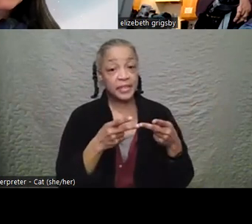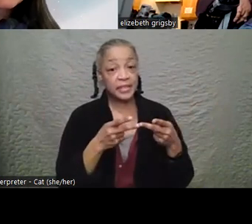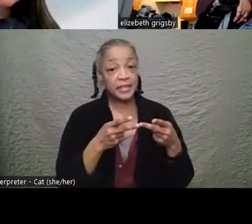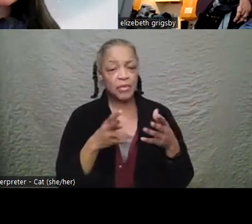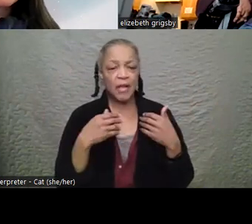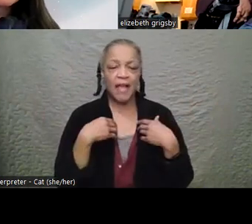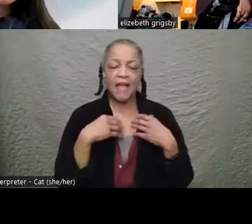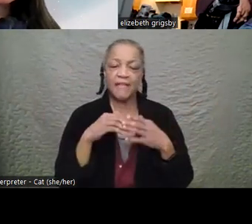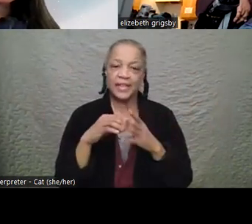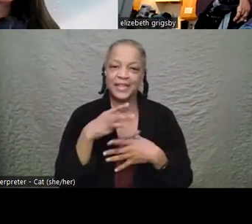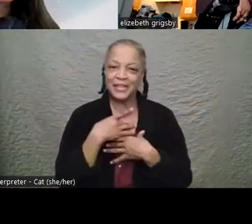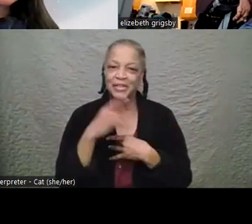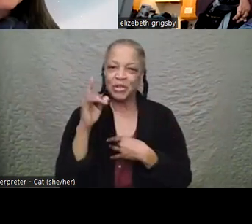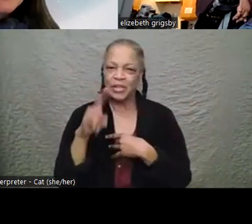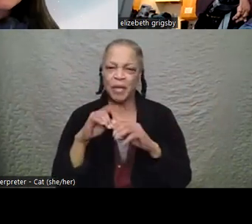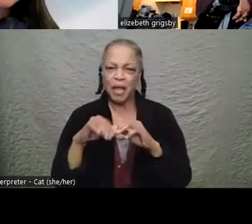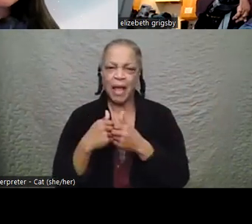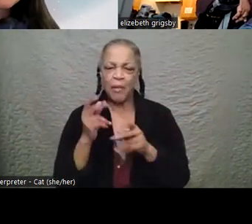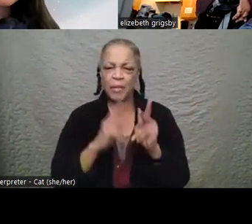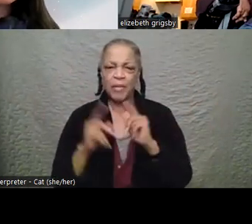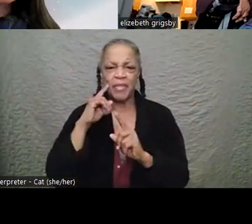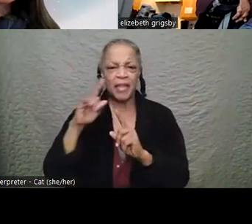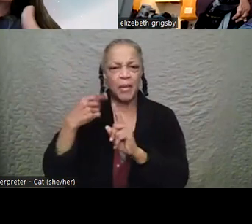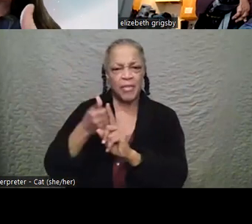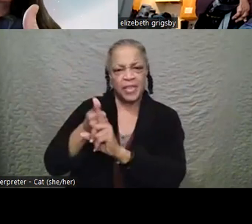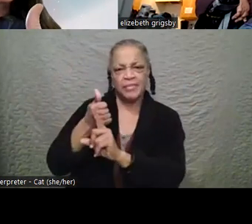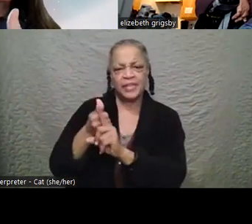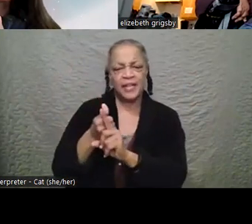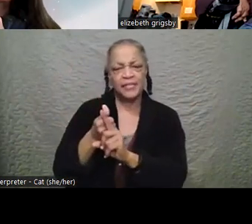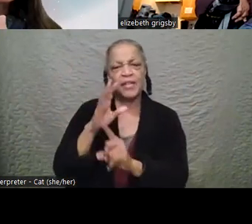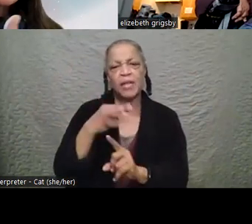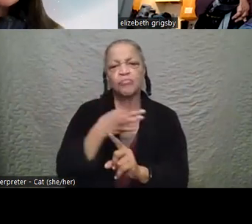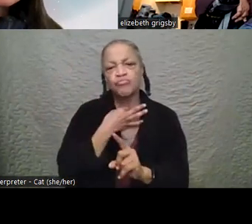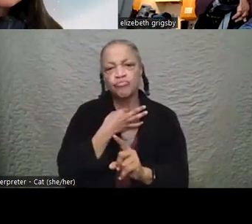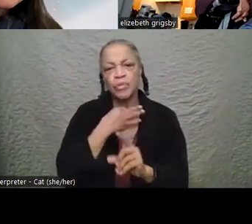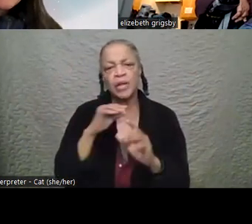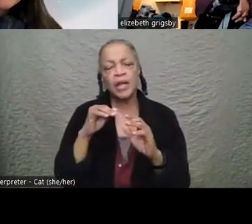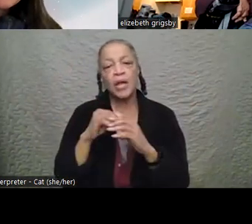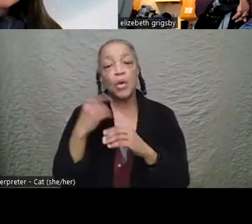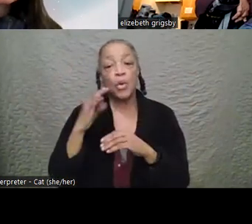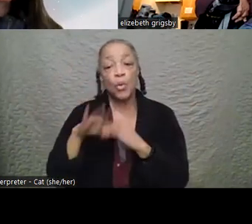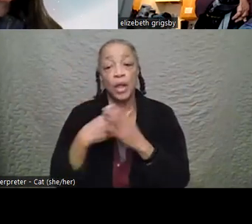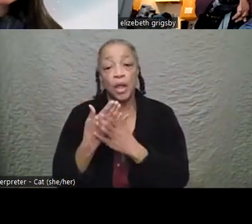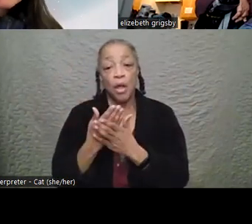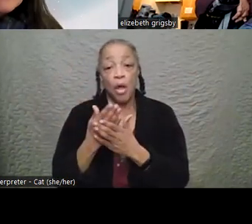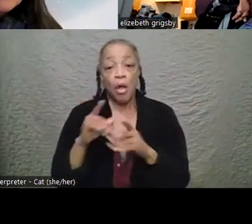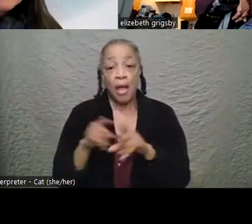questions about how do people think of themselves . We all as disabled people internalized able